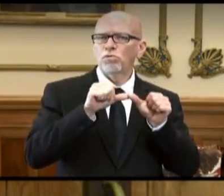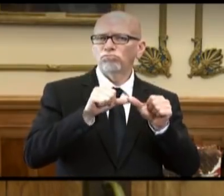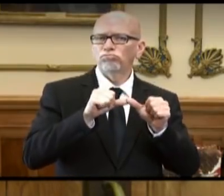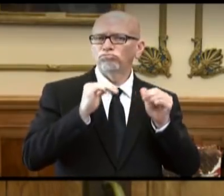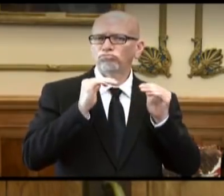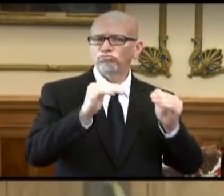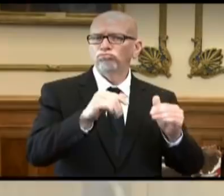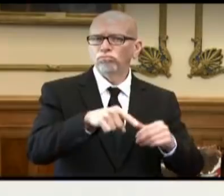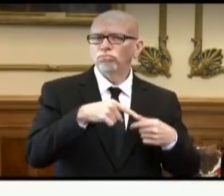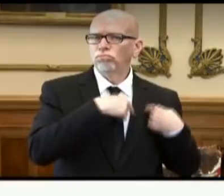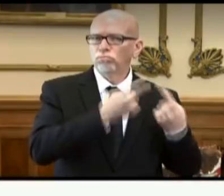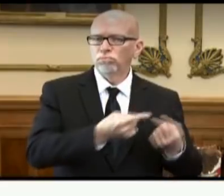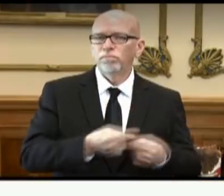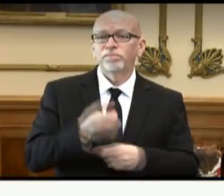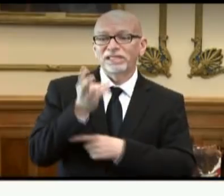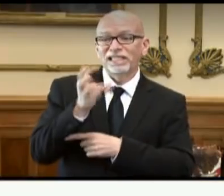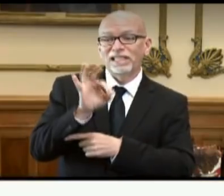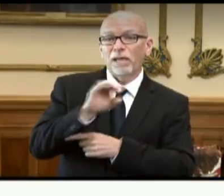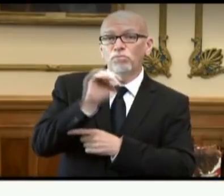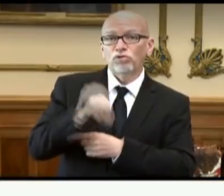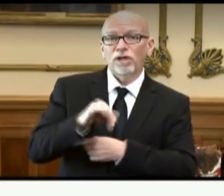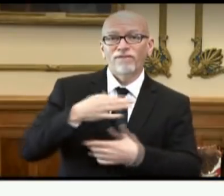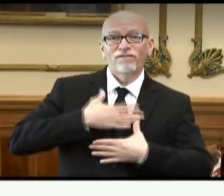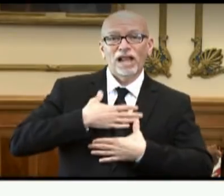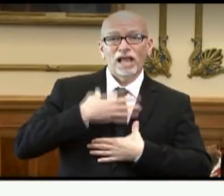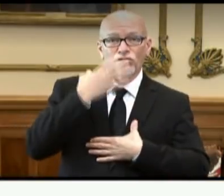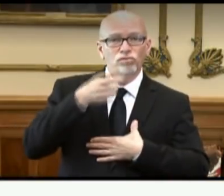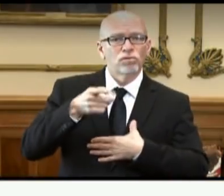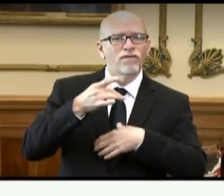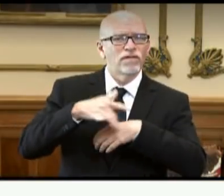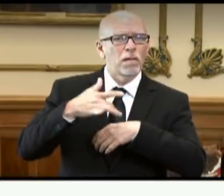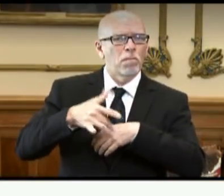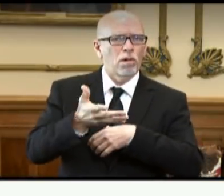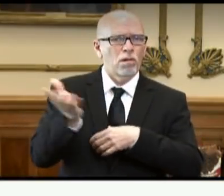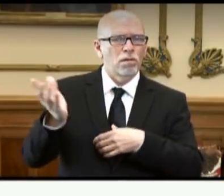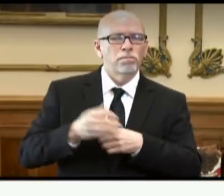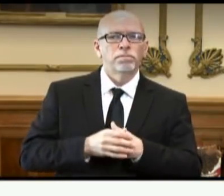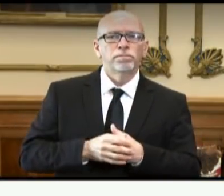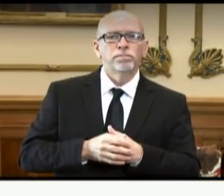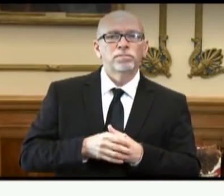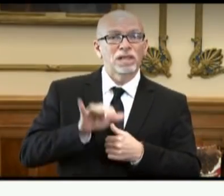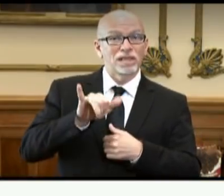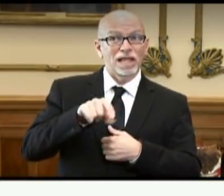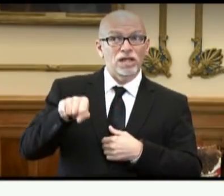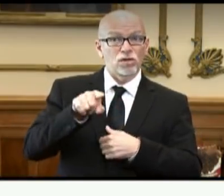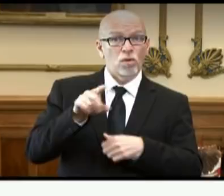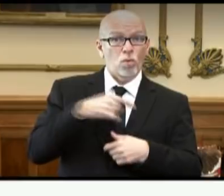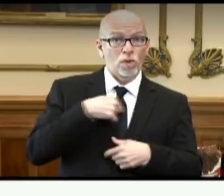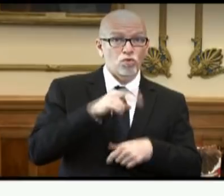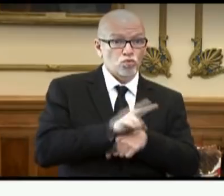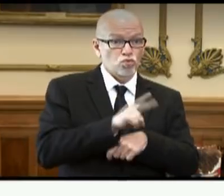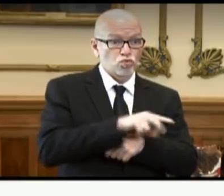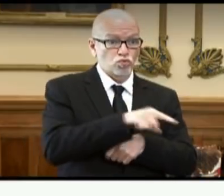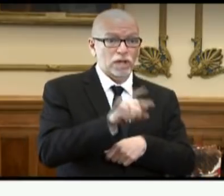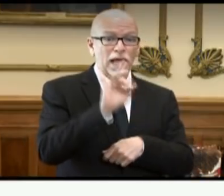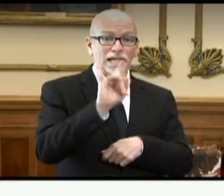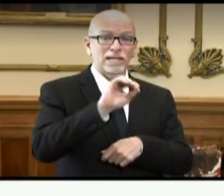WERE COVERED RELATED AND 31 PERCENT WERE NON COVERED. AND THAT NUMBER HAS STAYED PRETTY CONSISTENT. ALSO 69 PERCENT OF